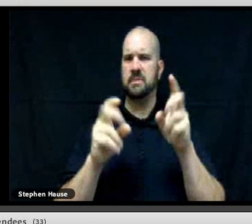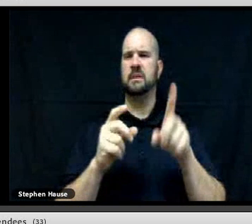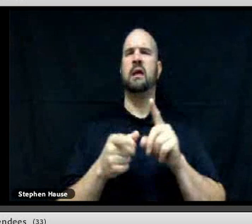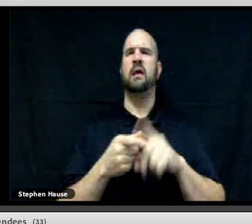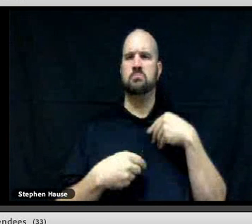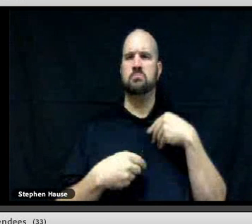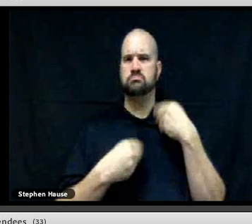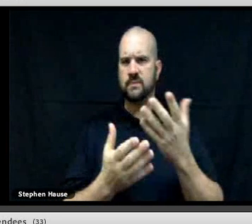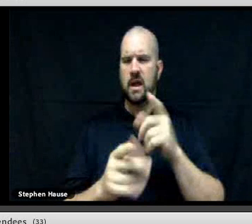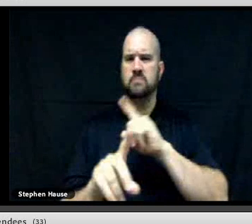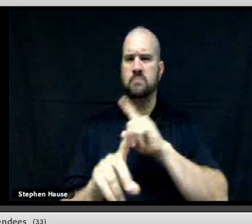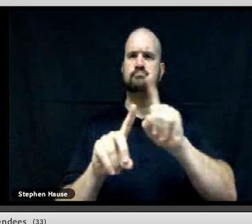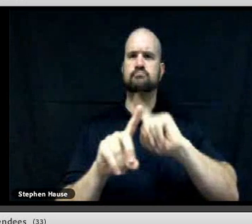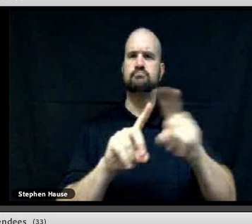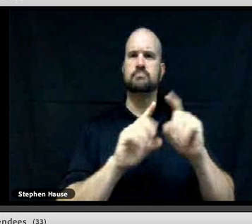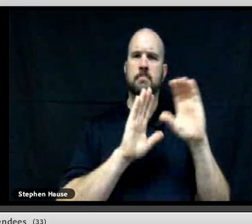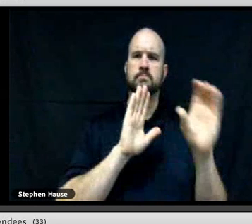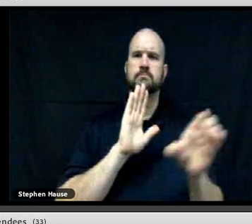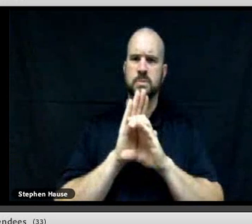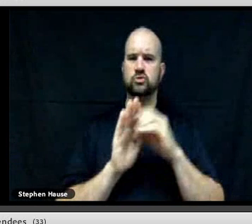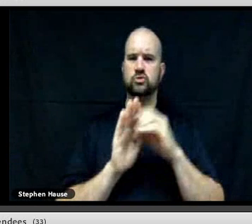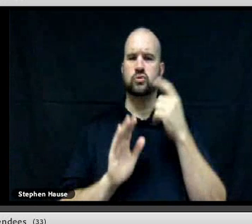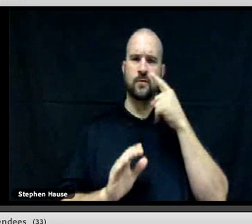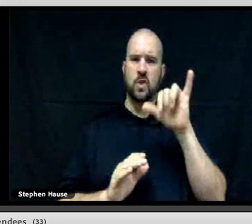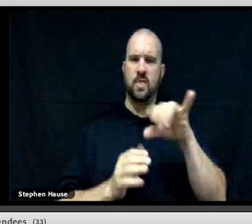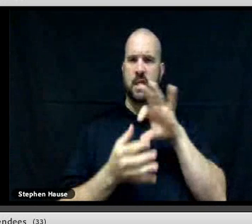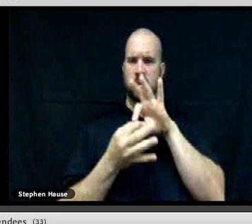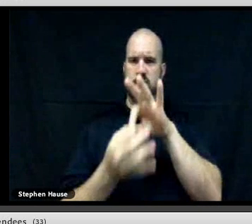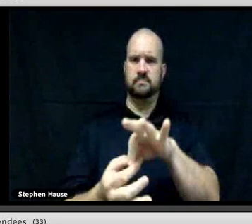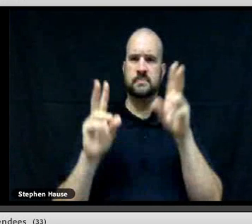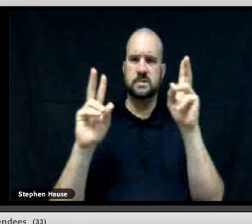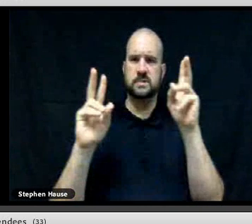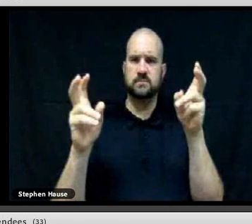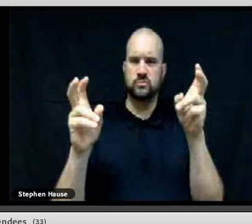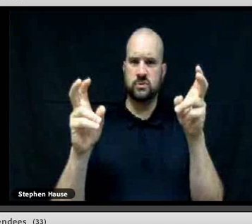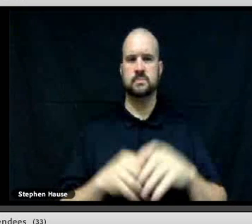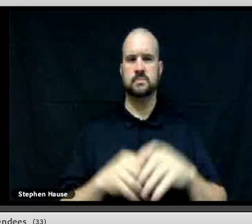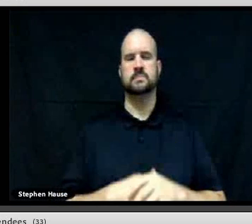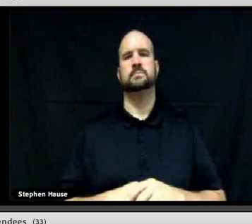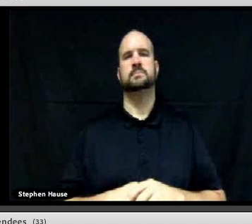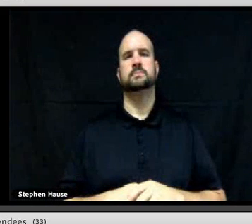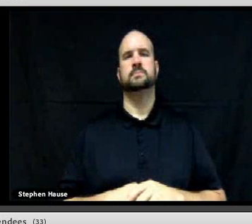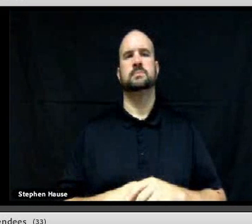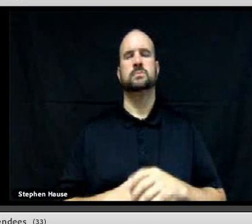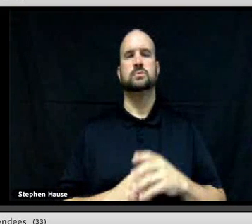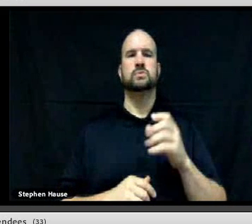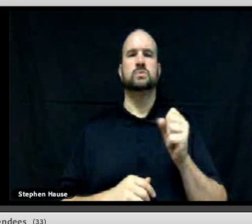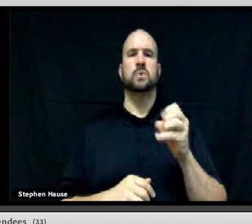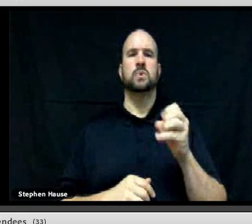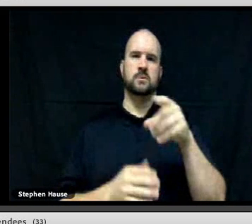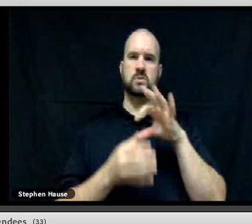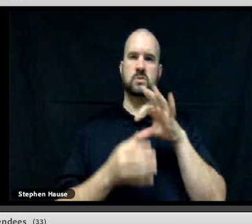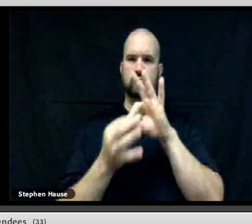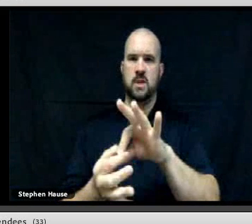from thumbnails provided, uh, to DPLA related to that topic. So, this one is related to baseball items.